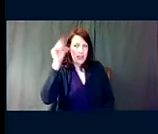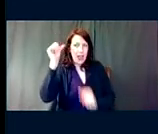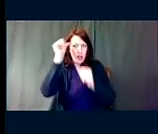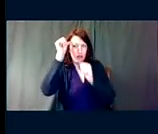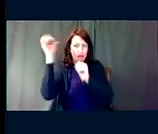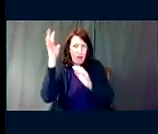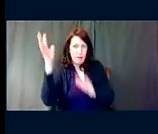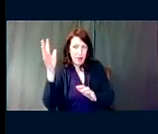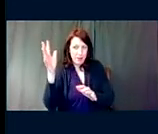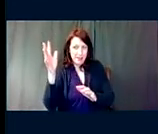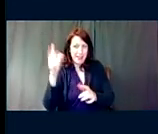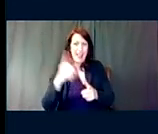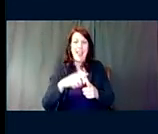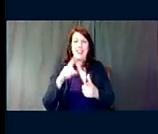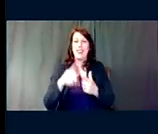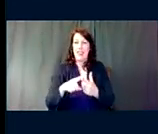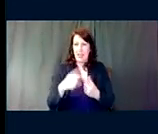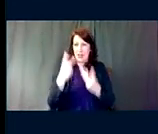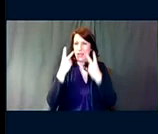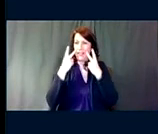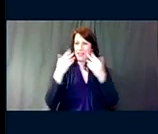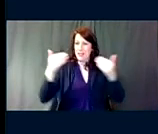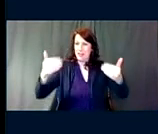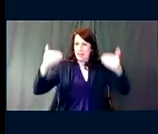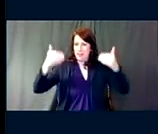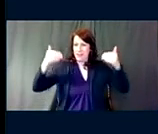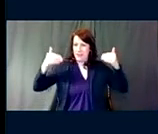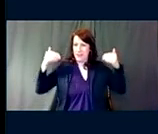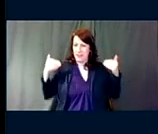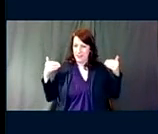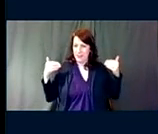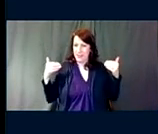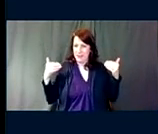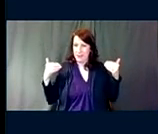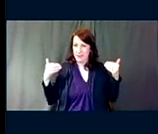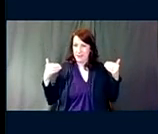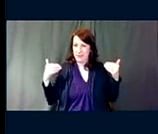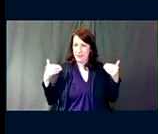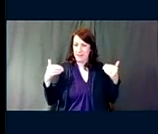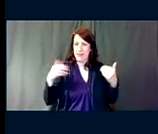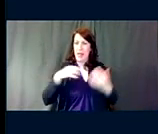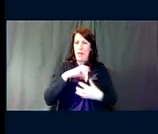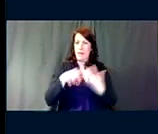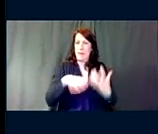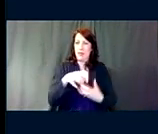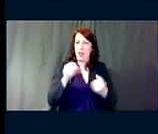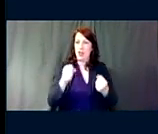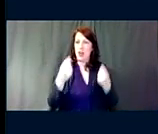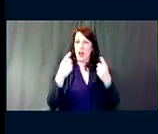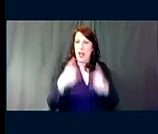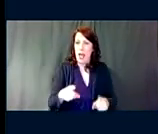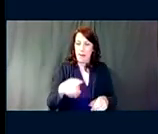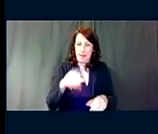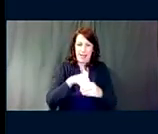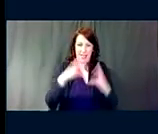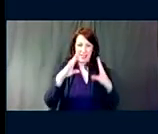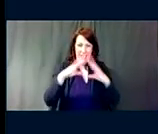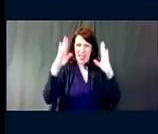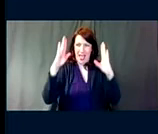DEFINE THEIR PARENTS AND GRANDPARENTS BECAUSE THEN YOU REALLY GET TO SEE SORT OF THE MIXTURE THAT COULD OCCUR WITHIN